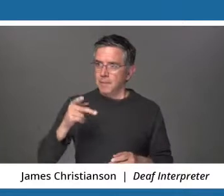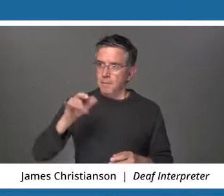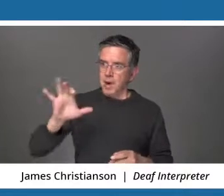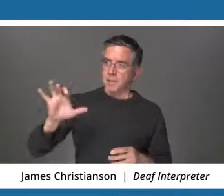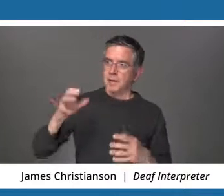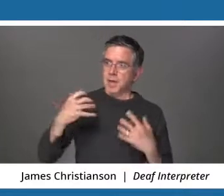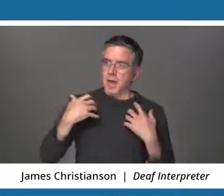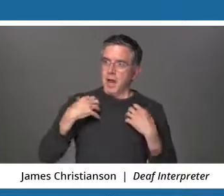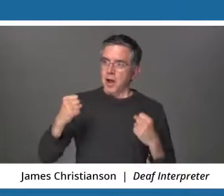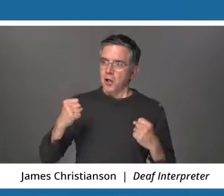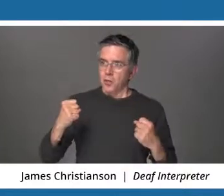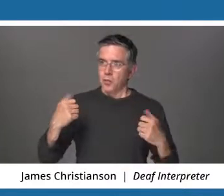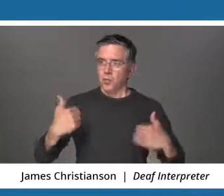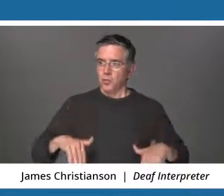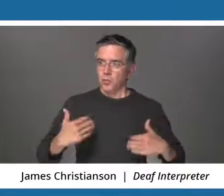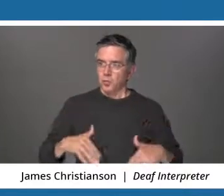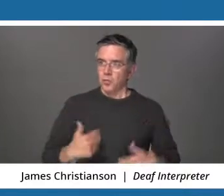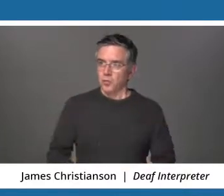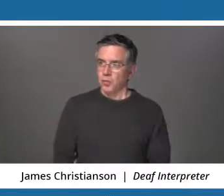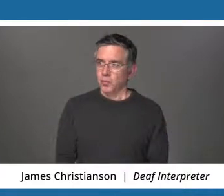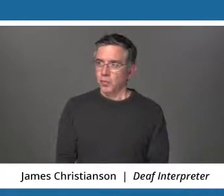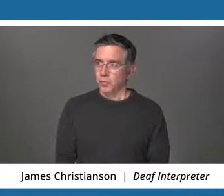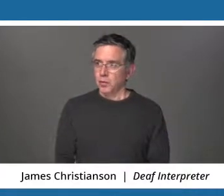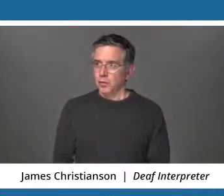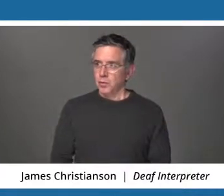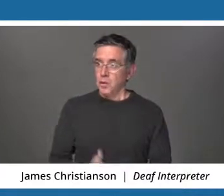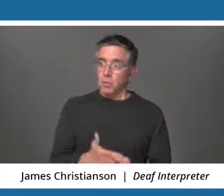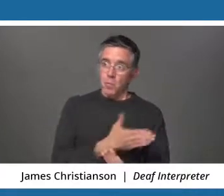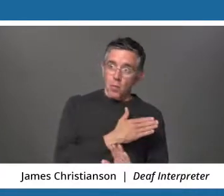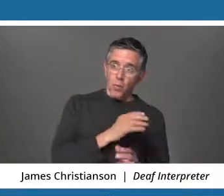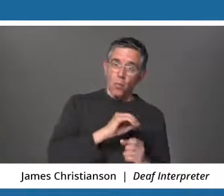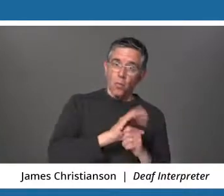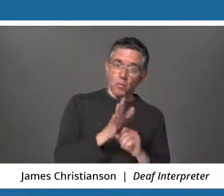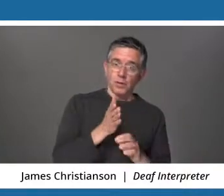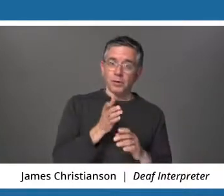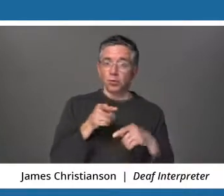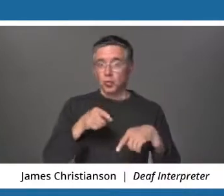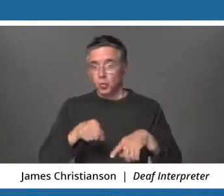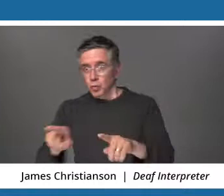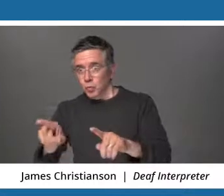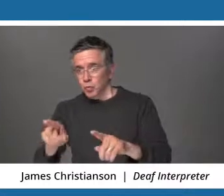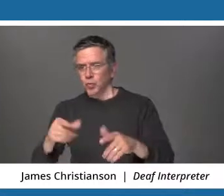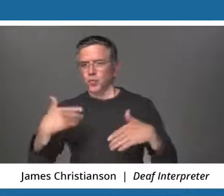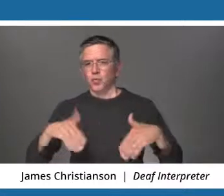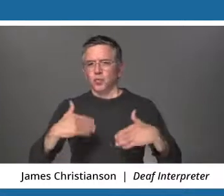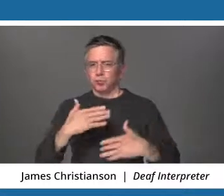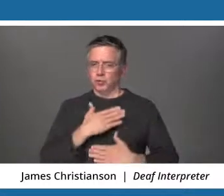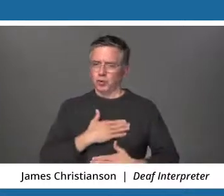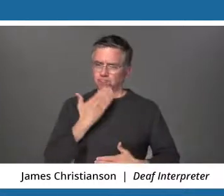both before COVID and during COVID as well. So just thank you for that as a partner.